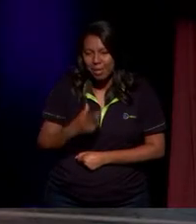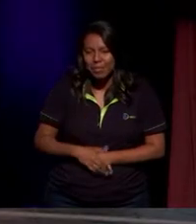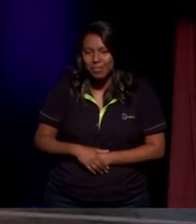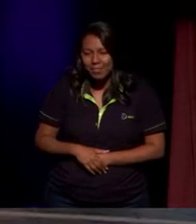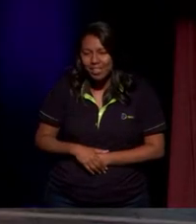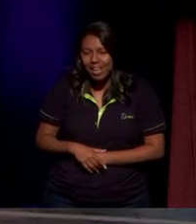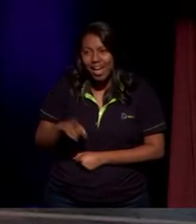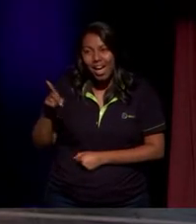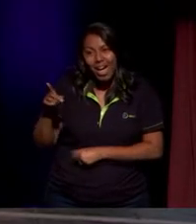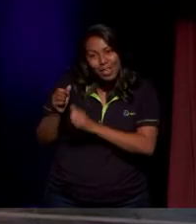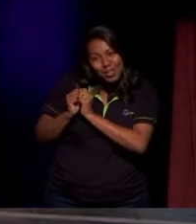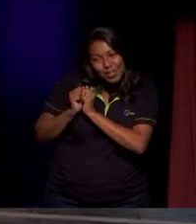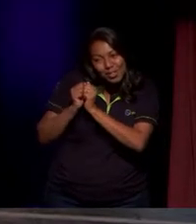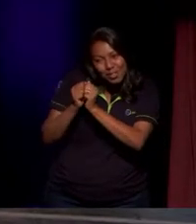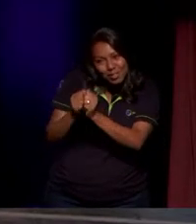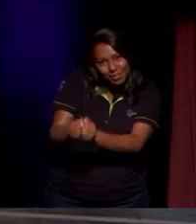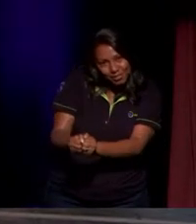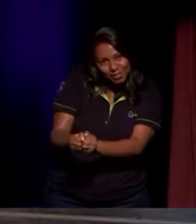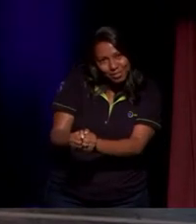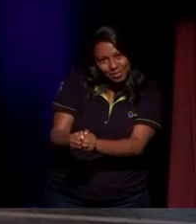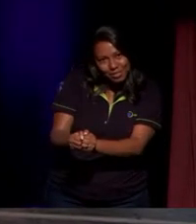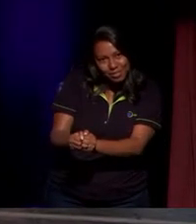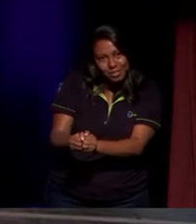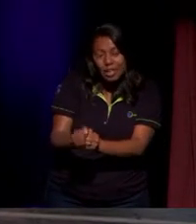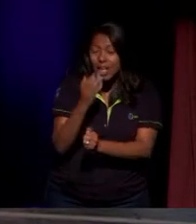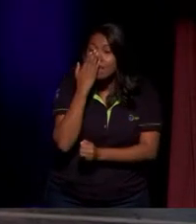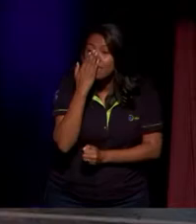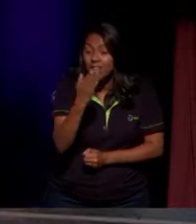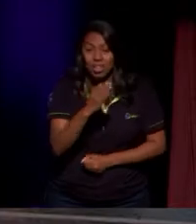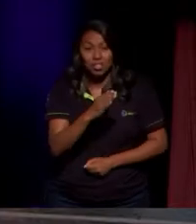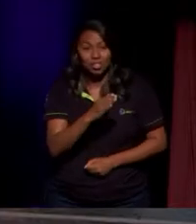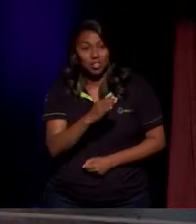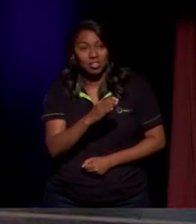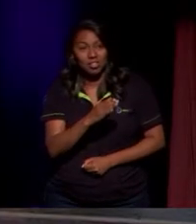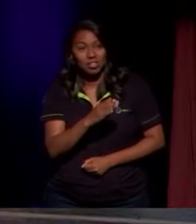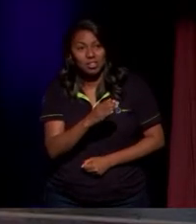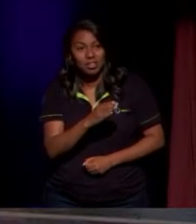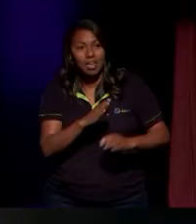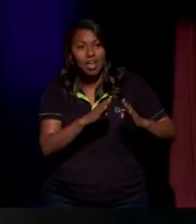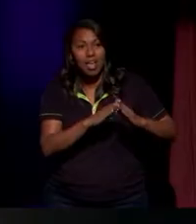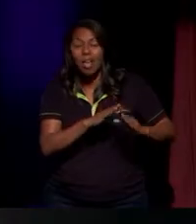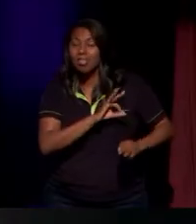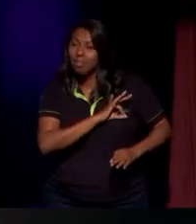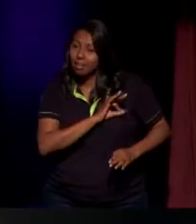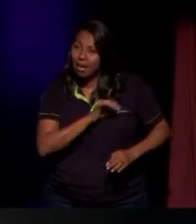was right in front of the Women's Police Station, I said here she is… she said I'm impressed.